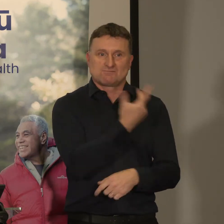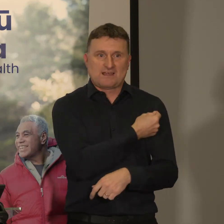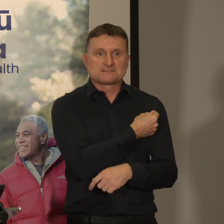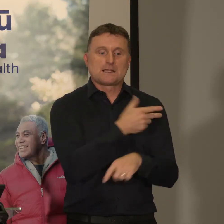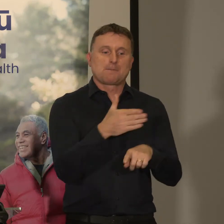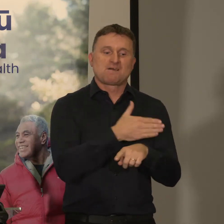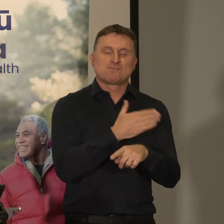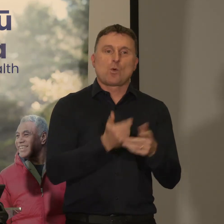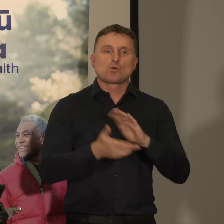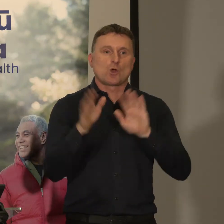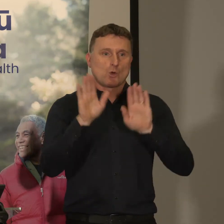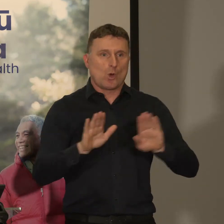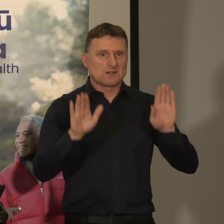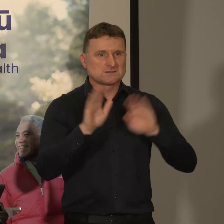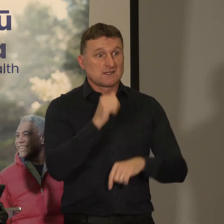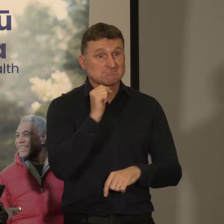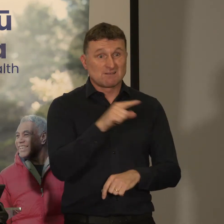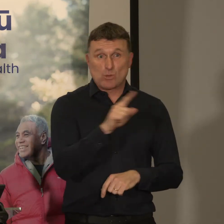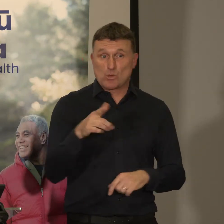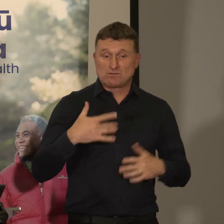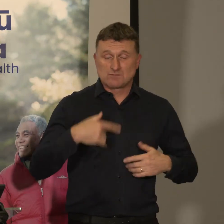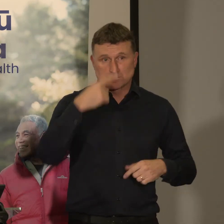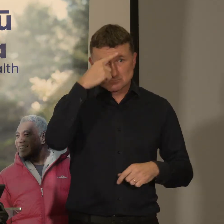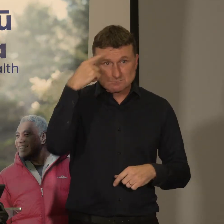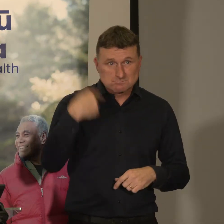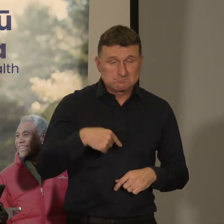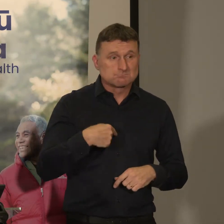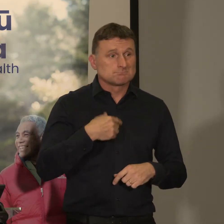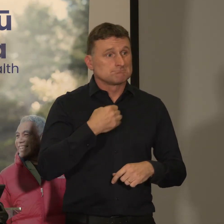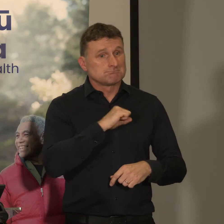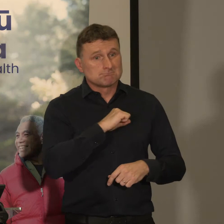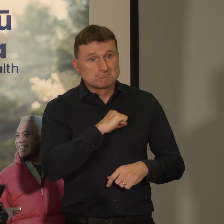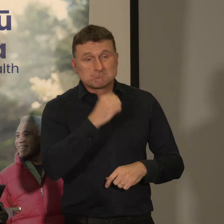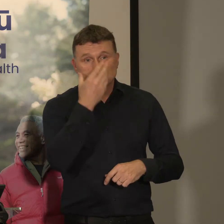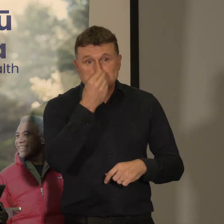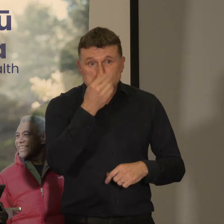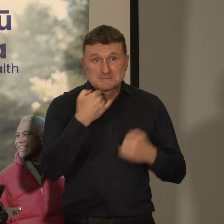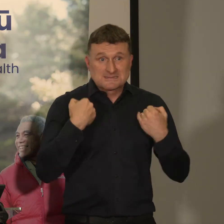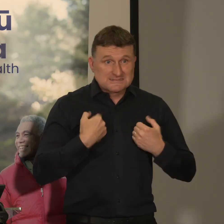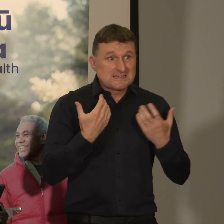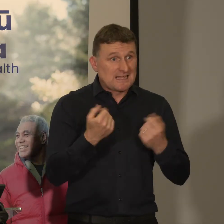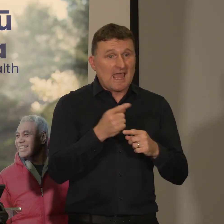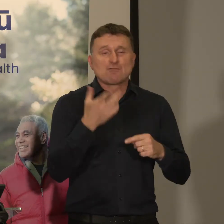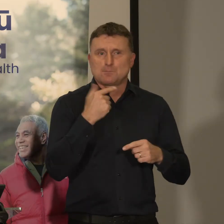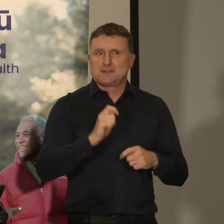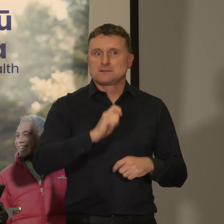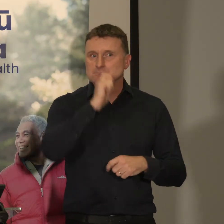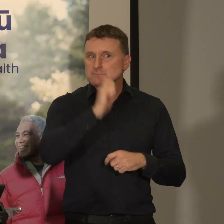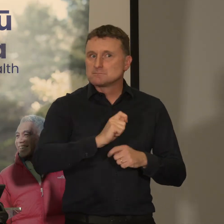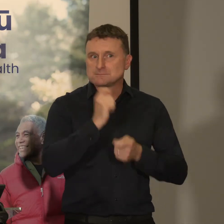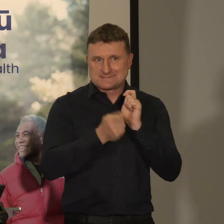go on holiday. Secondly, please continue to get tested if you feel unwell. This is important both for yourself